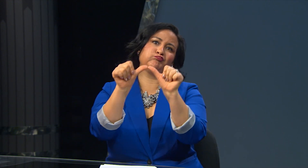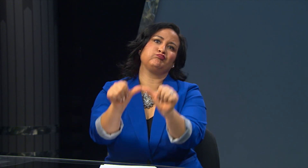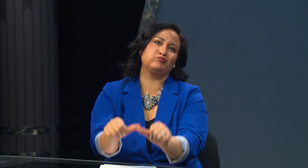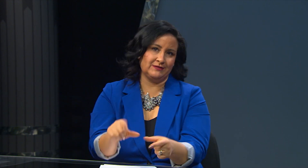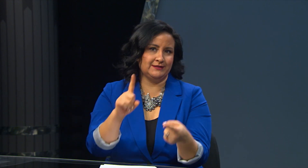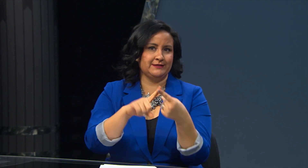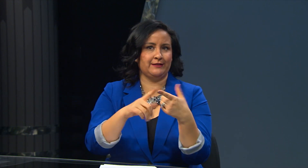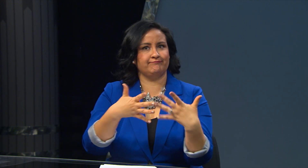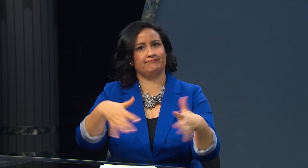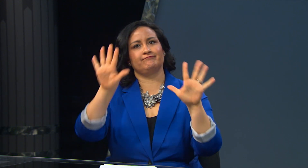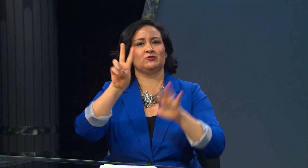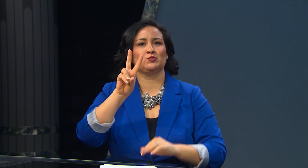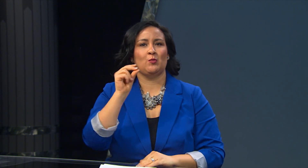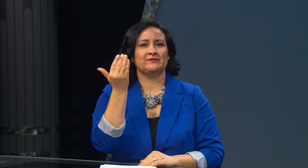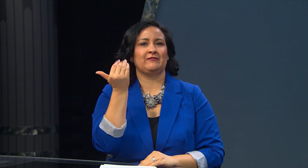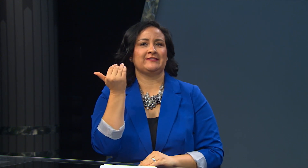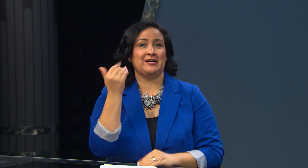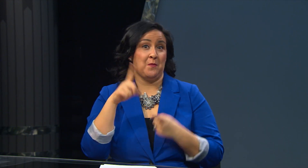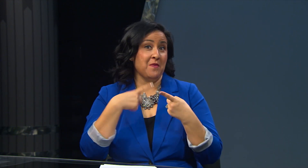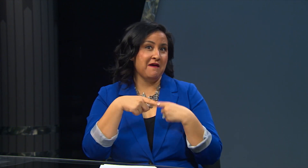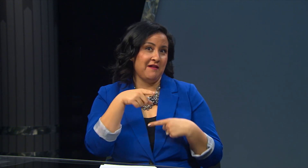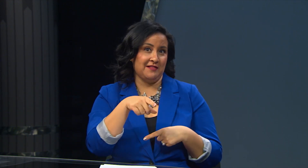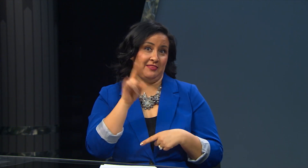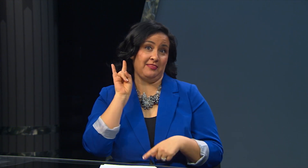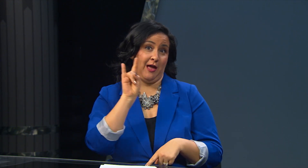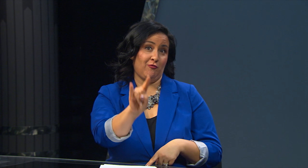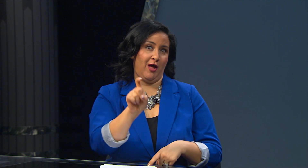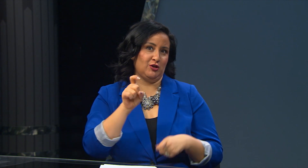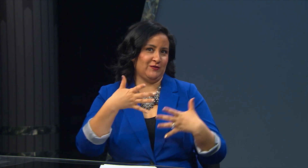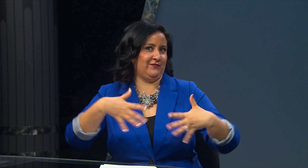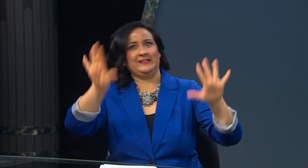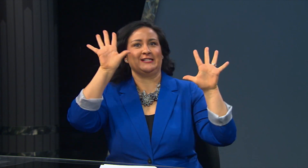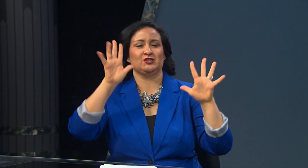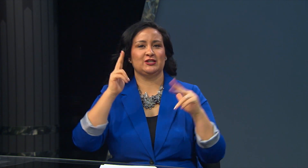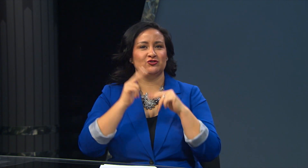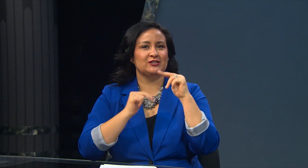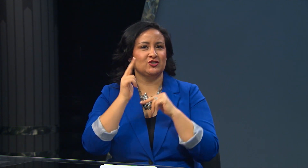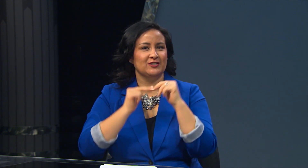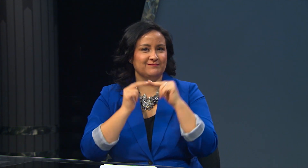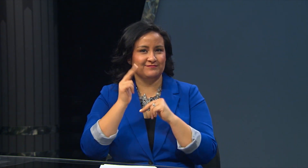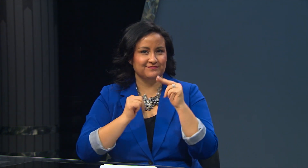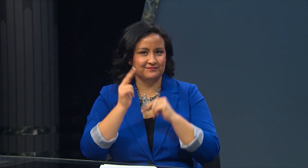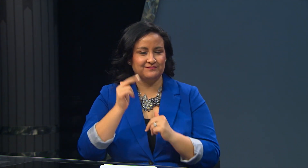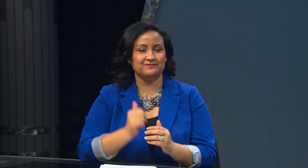METRO PASSES OR THE METRO MAX REWARDS CARD. YOU CAN SEE A FULL LIST OF THE OFFERS ON THEIR WEBSITE.